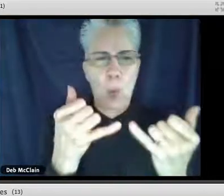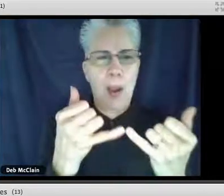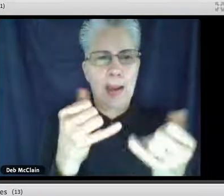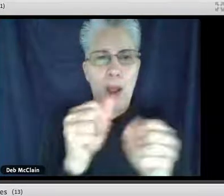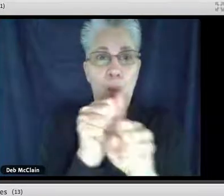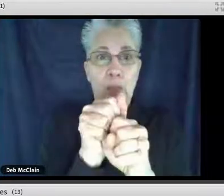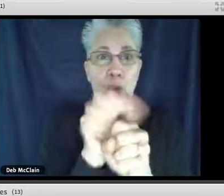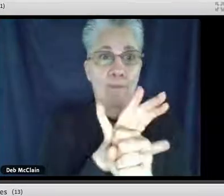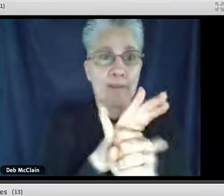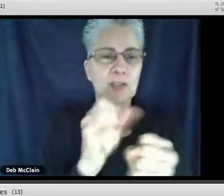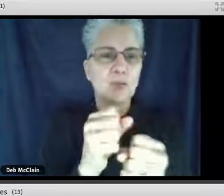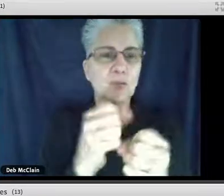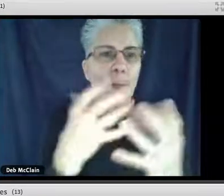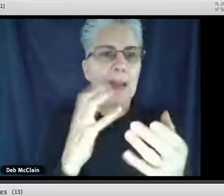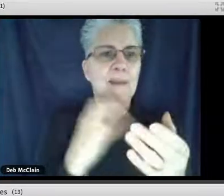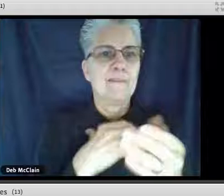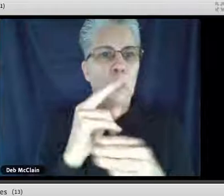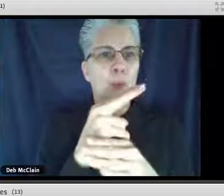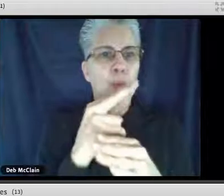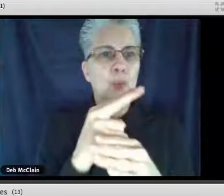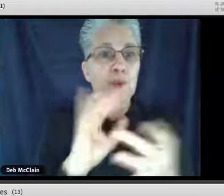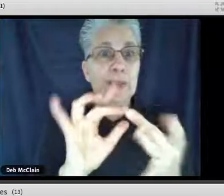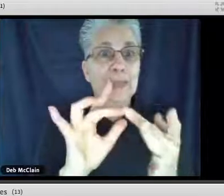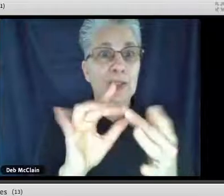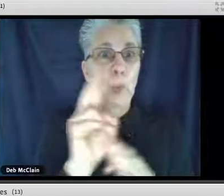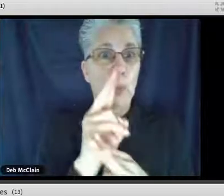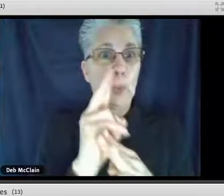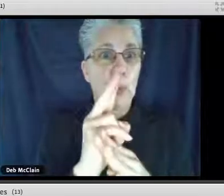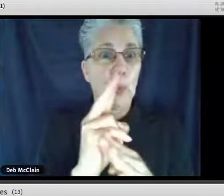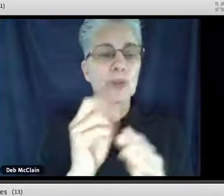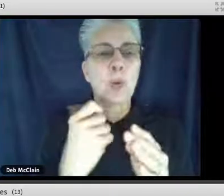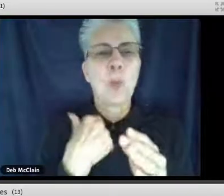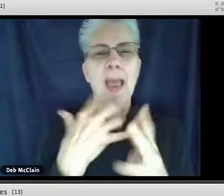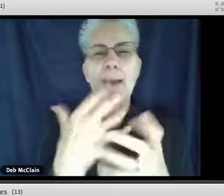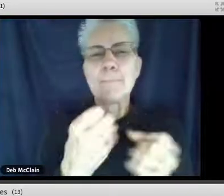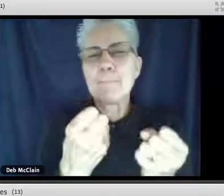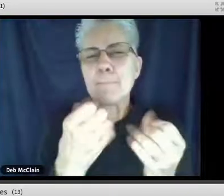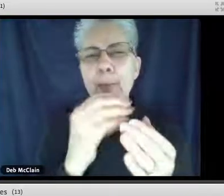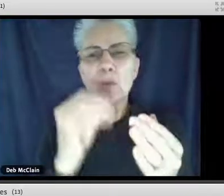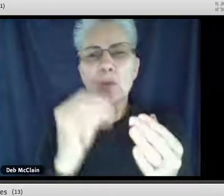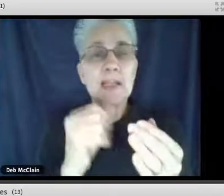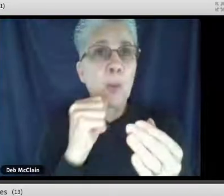so many of our users are digital. We had a whole percentage of people who were never coming in the library anyway,